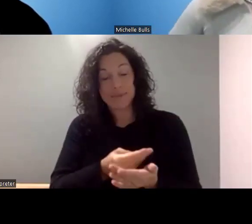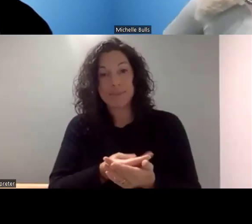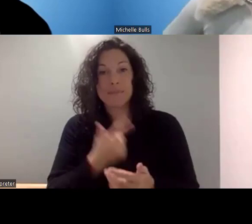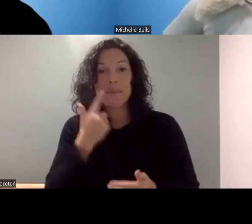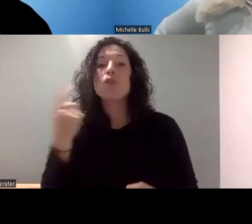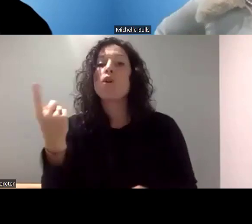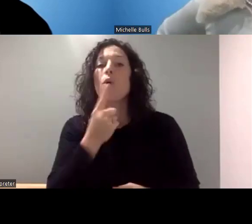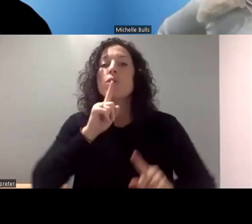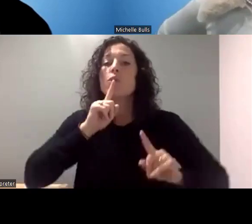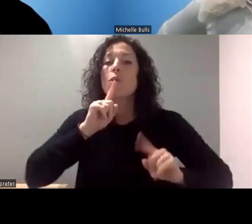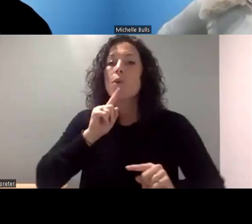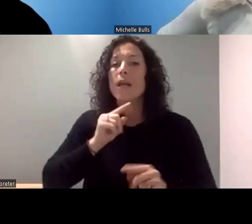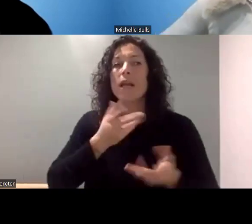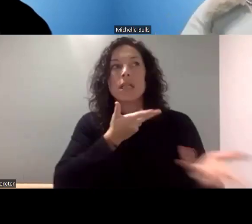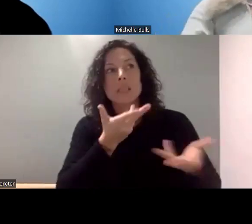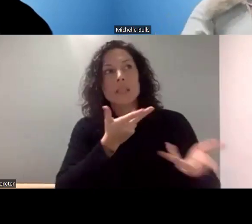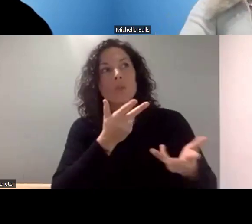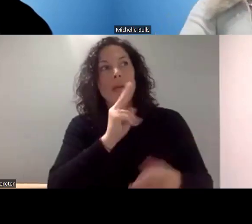and talking to NIH in US dollars.